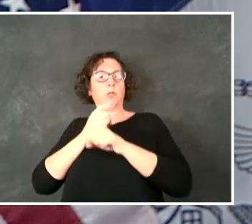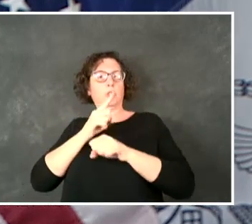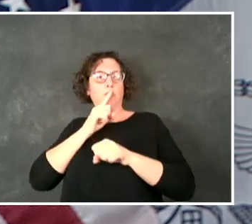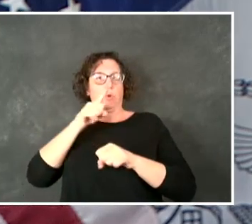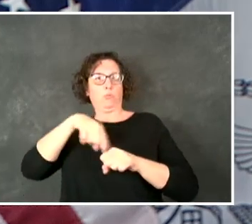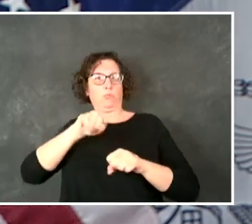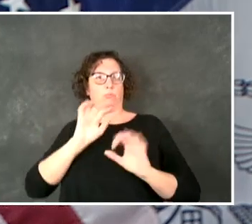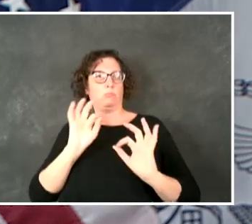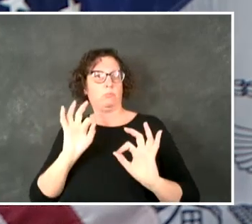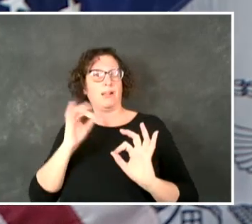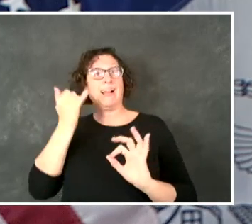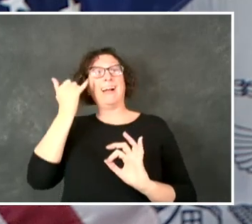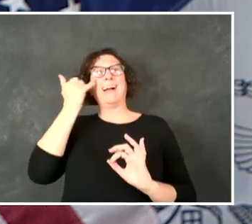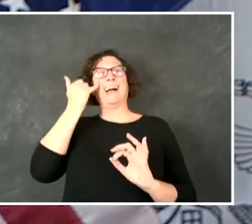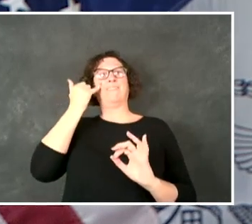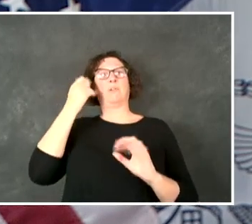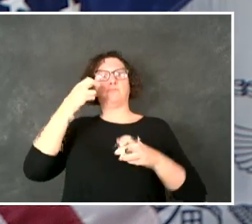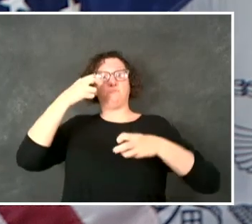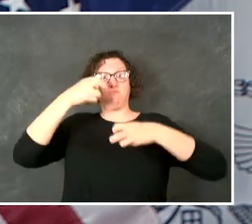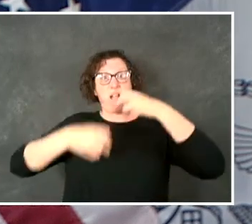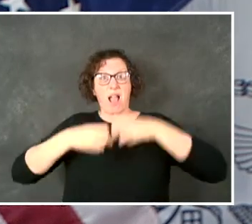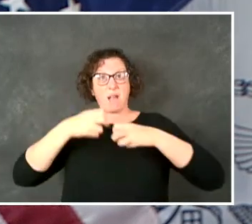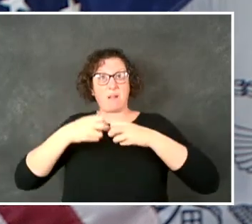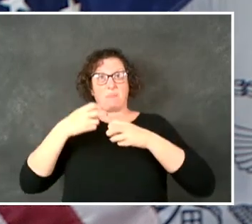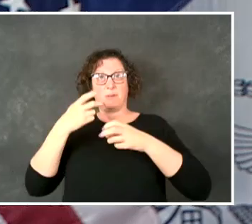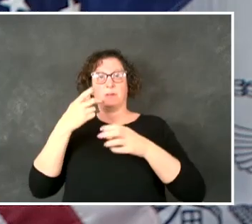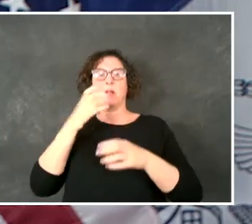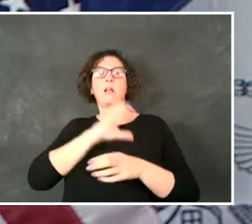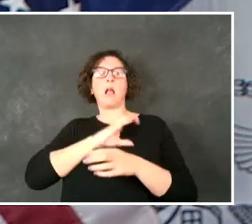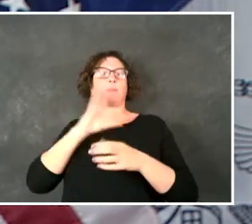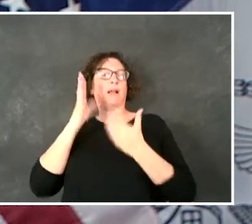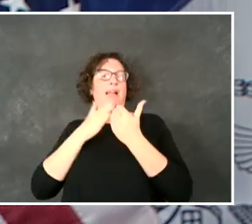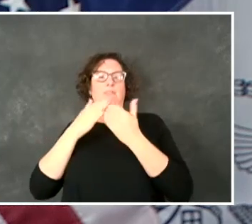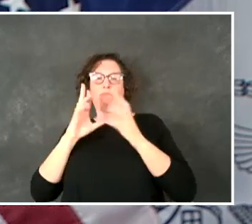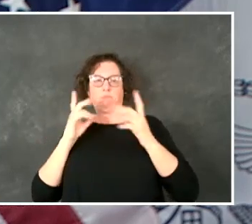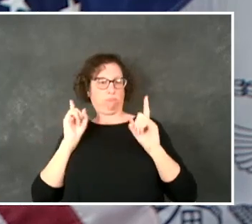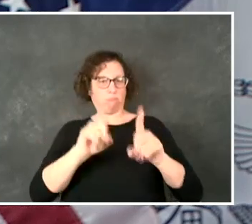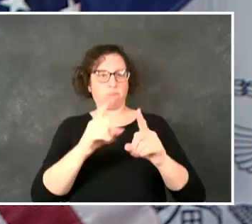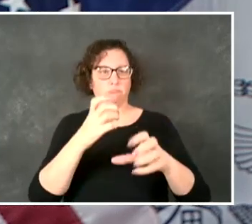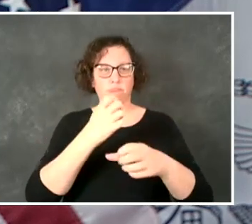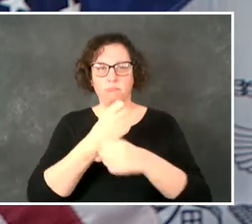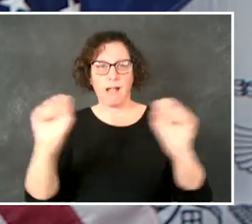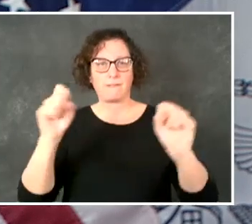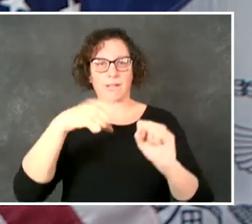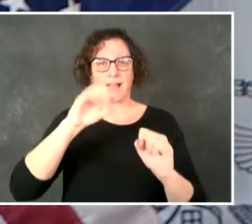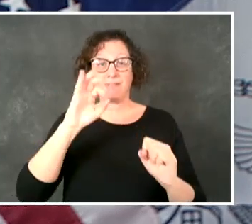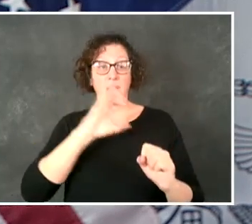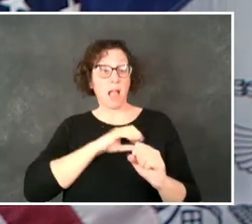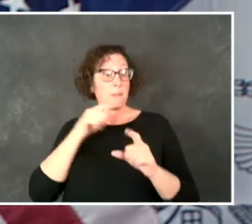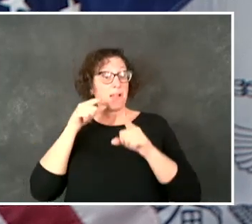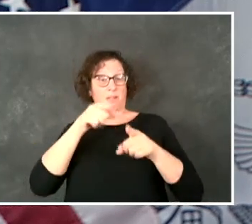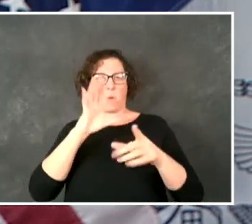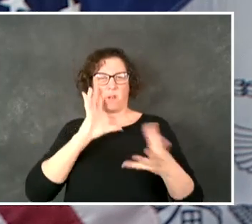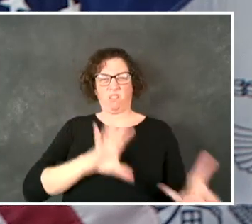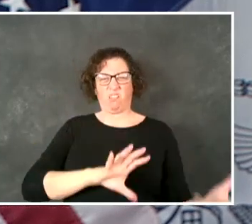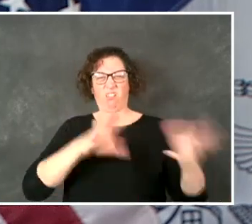IF THERE WAS ANY PRBLOEMO T GET NYPD OVER THERE QUICKLY.